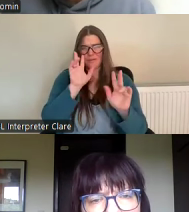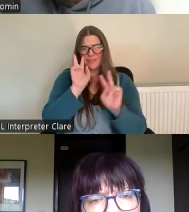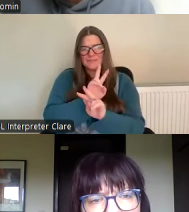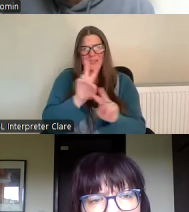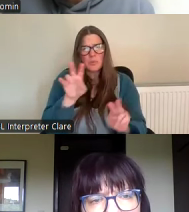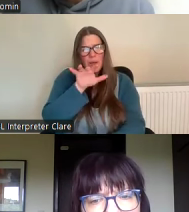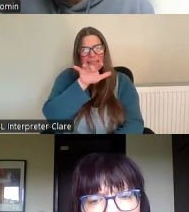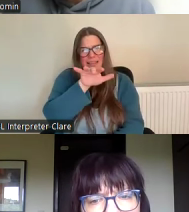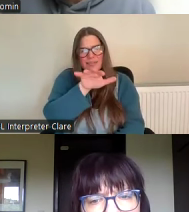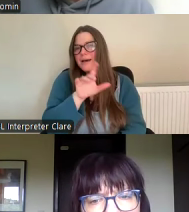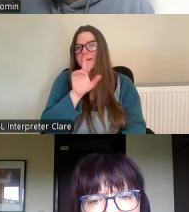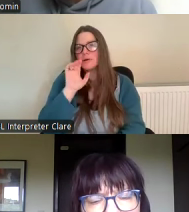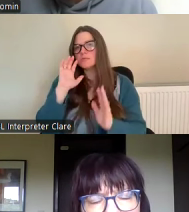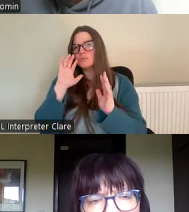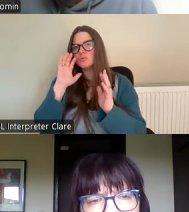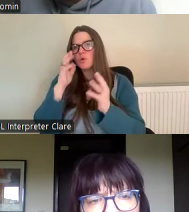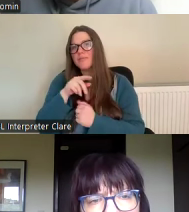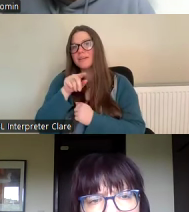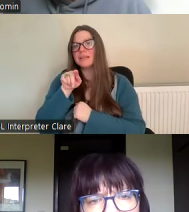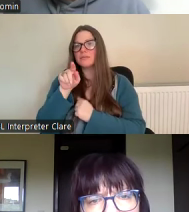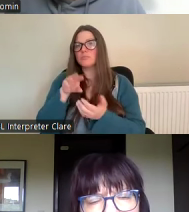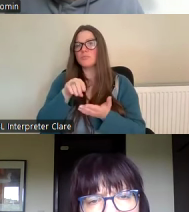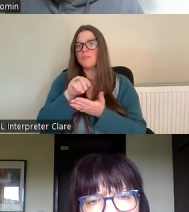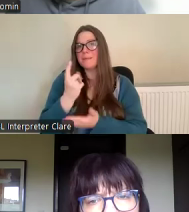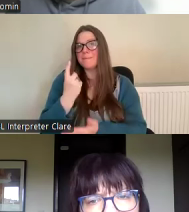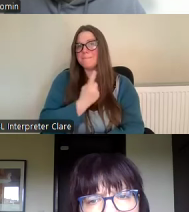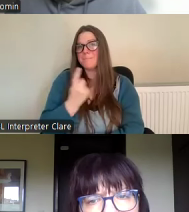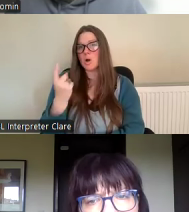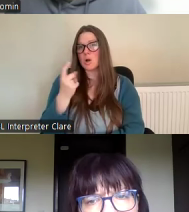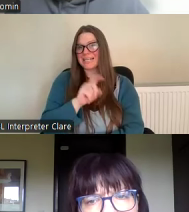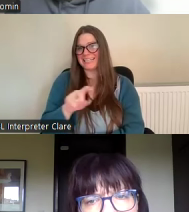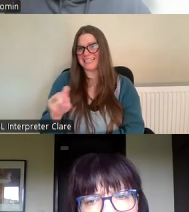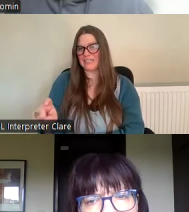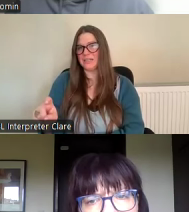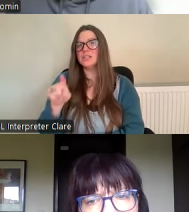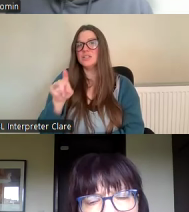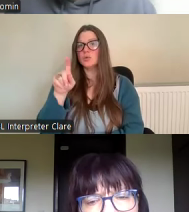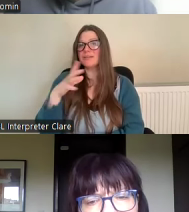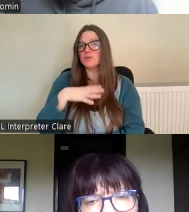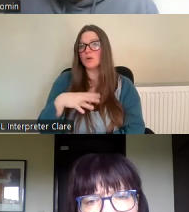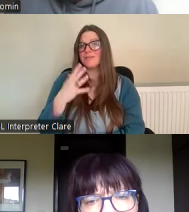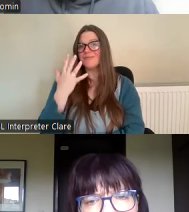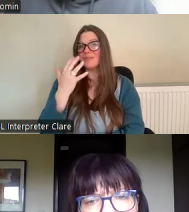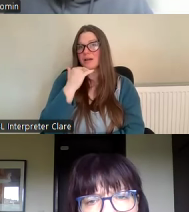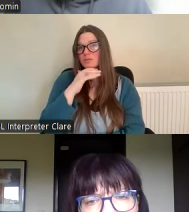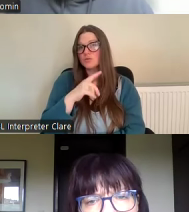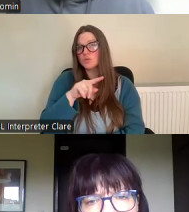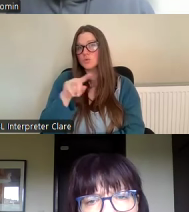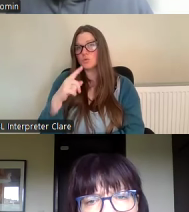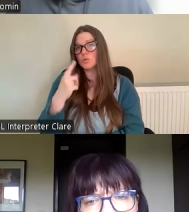because you're paying per click, and if you're looking at getting 500 to 1,000 clicks a month, as long as you're still getting